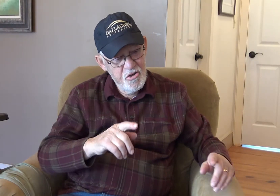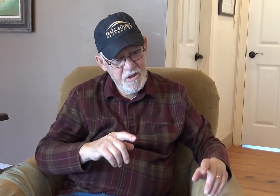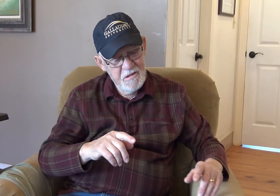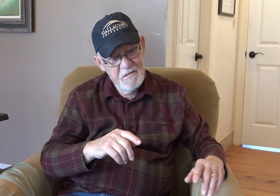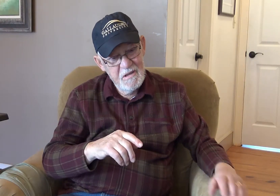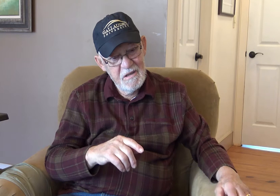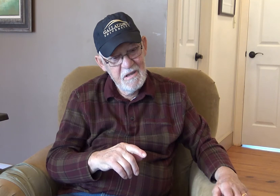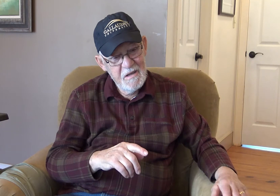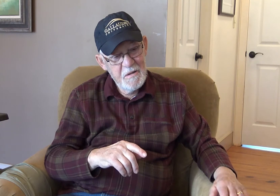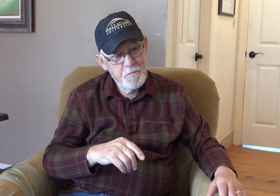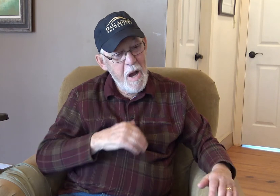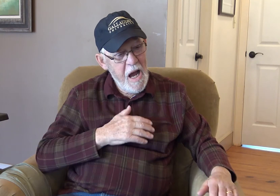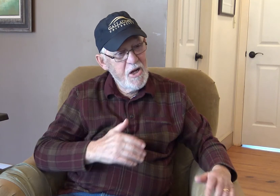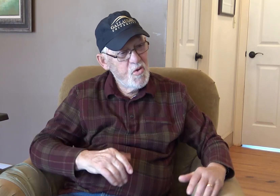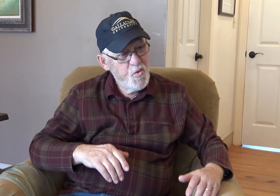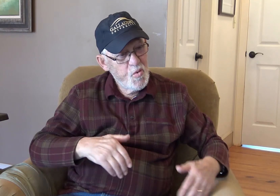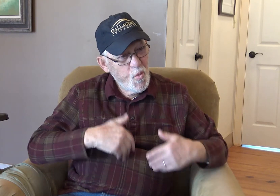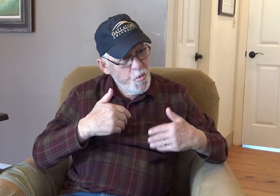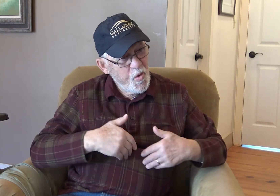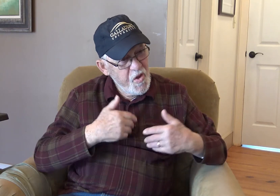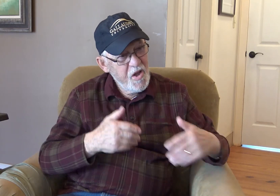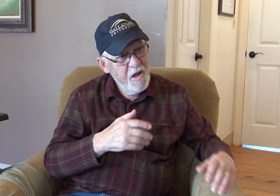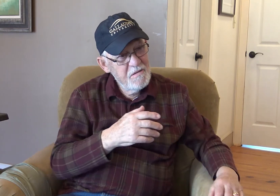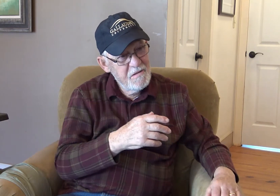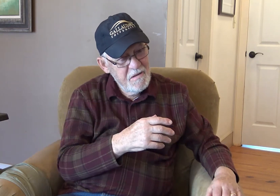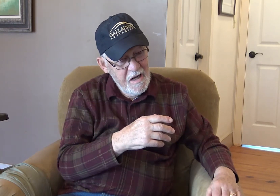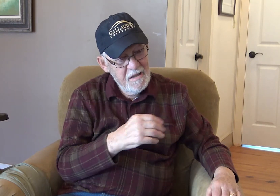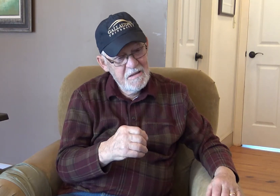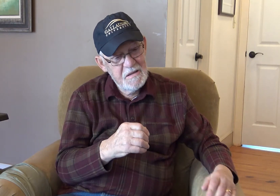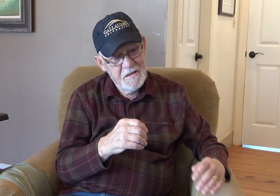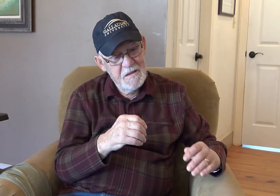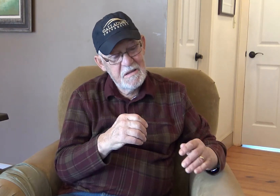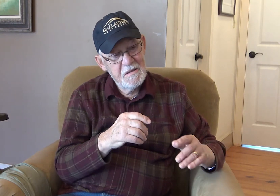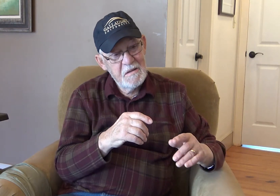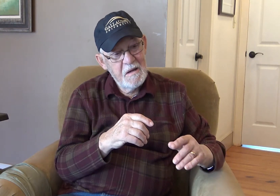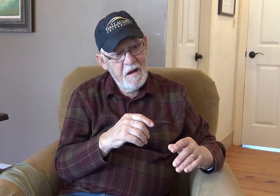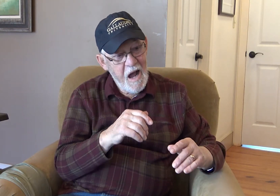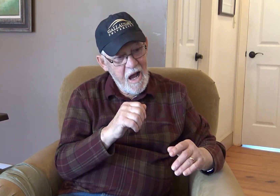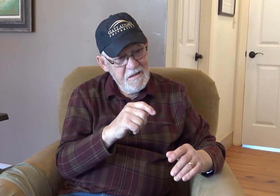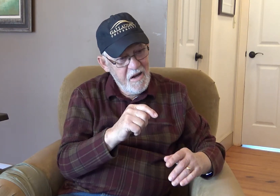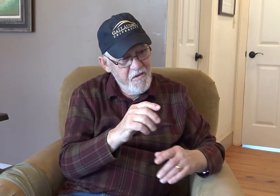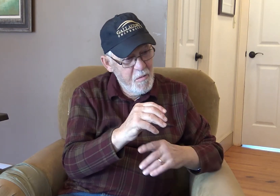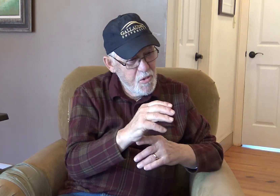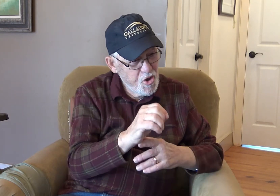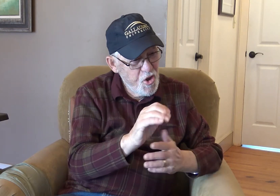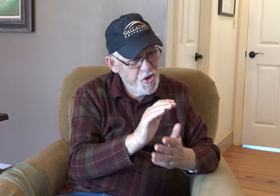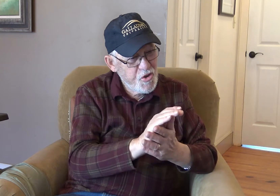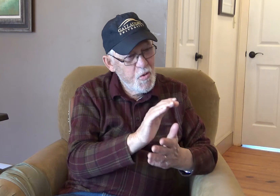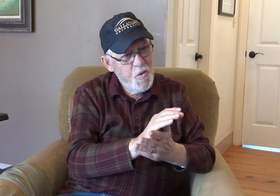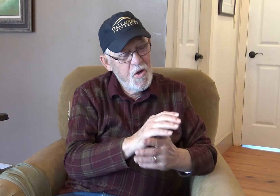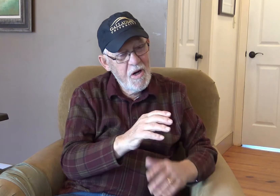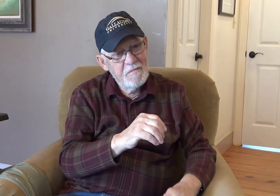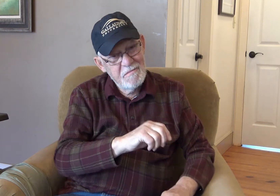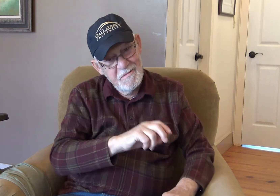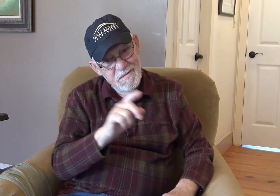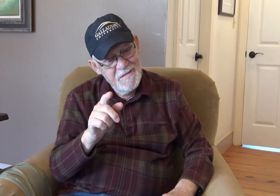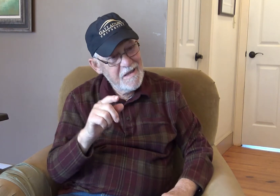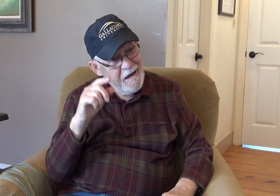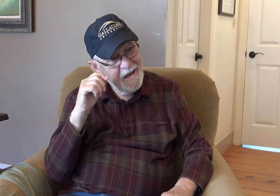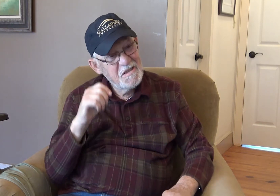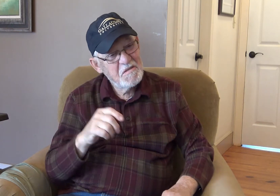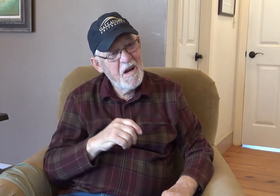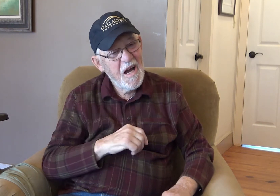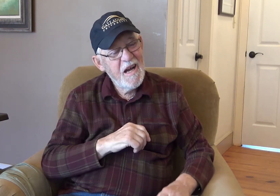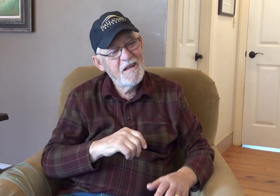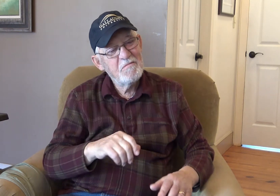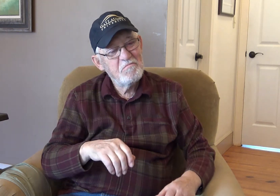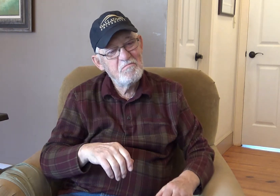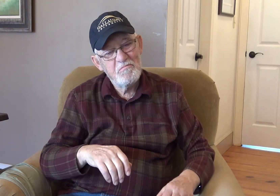During my youth at the Missouri School for the Deaf and later at Gallaudet,